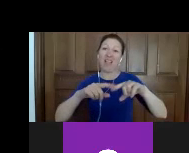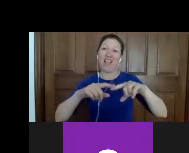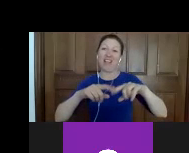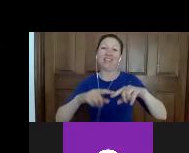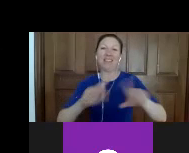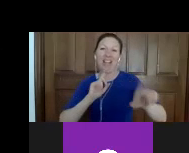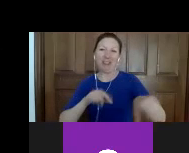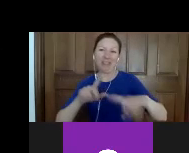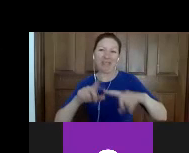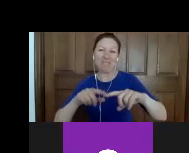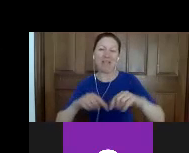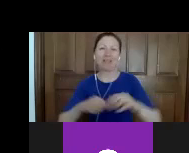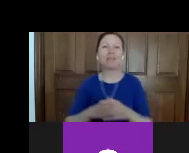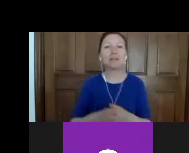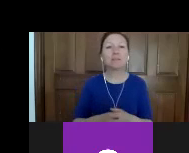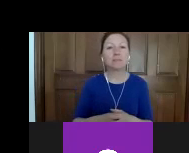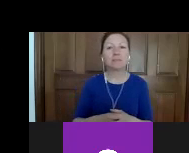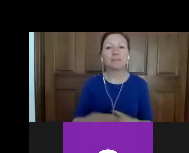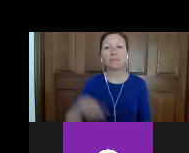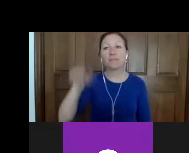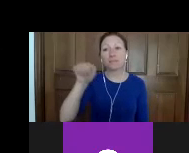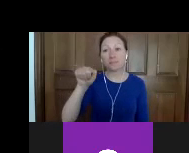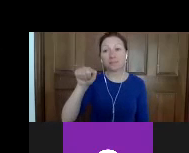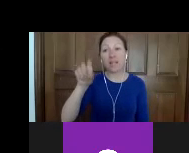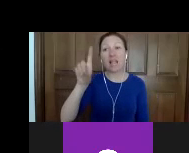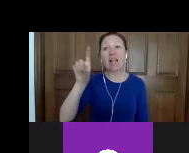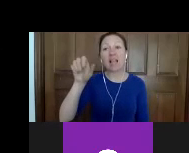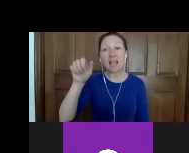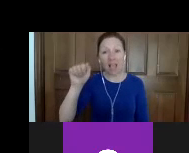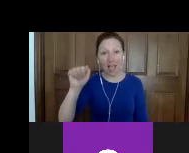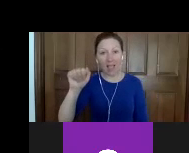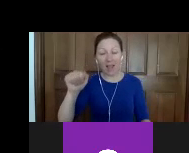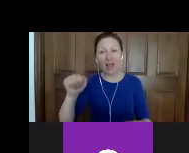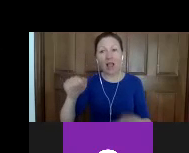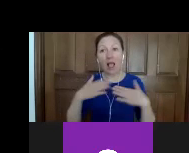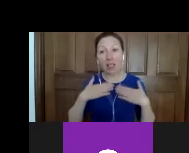The ADA does allow employers to ask job relevant questions if the person's disability is immediate